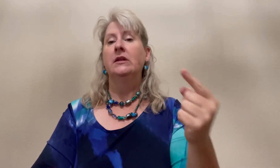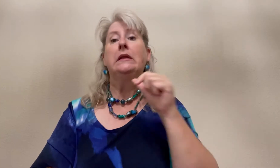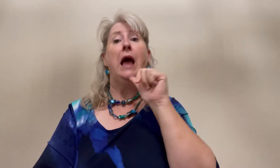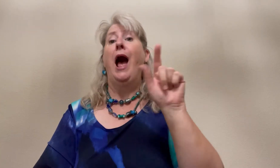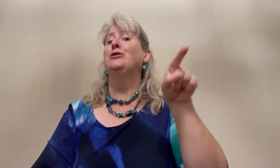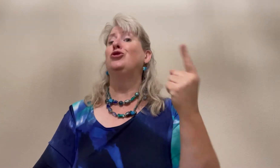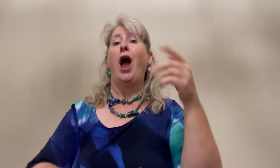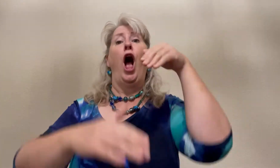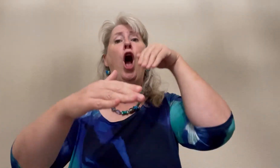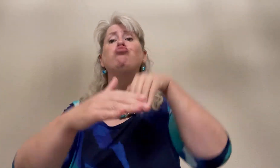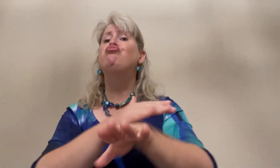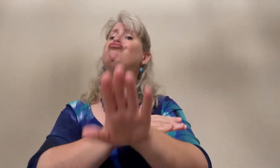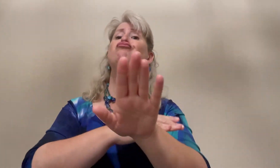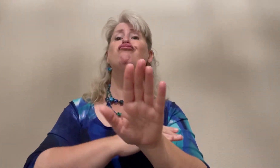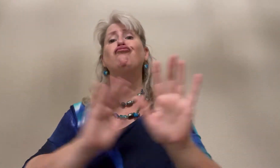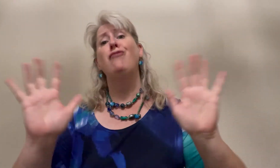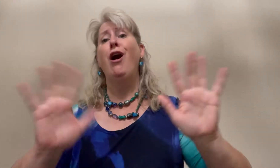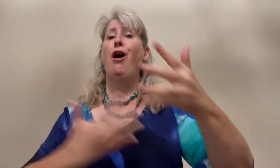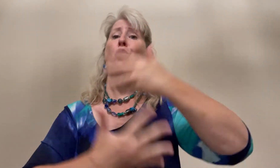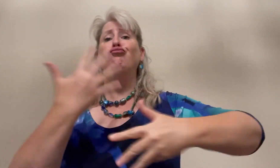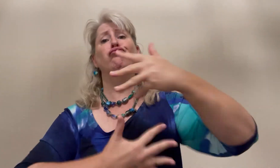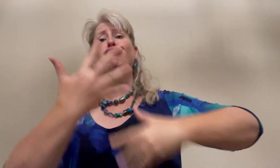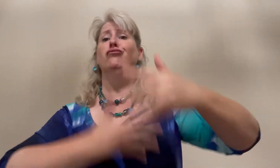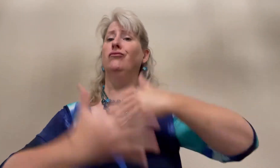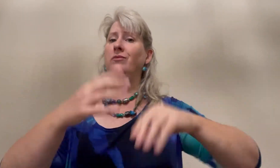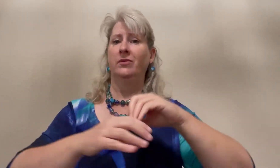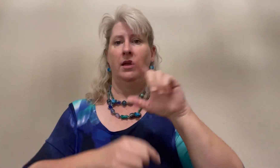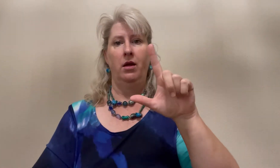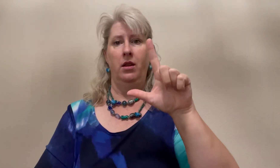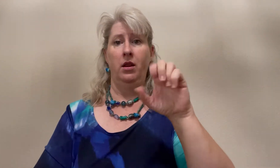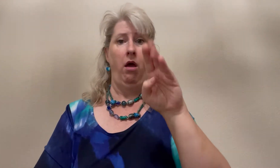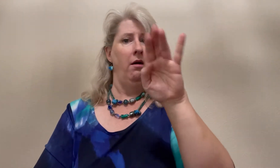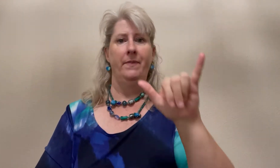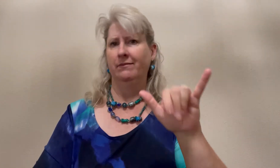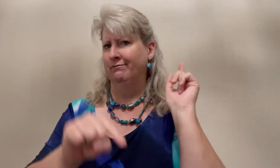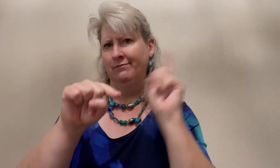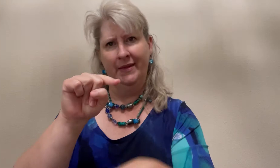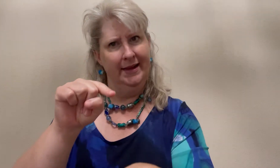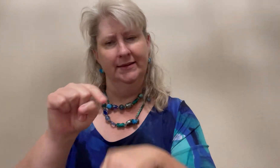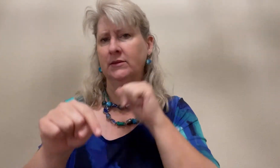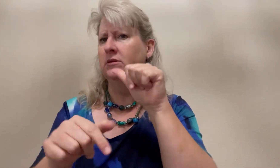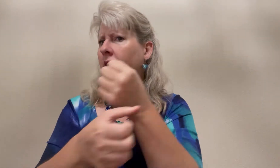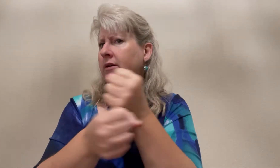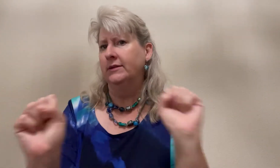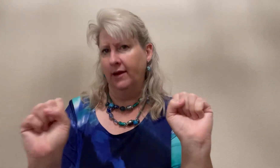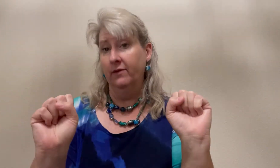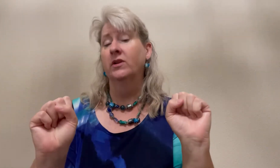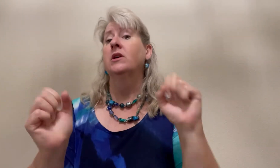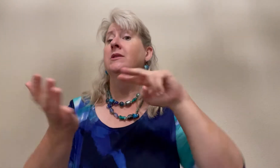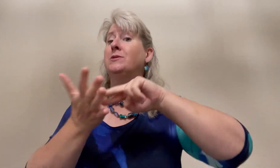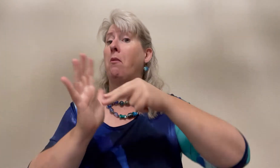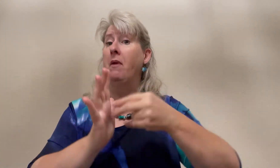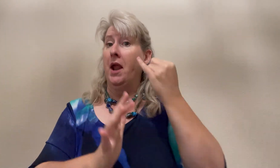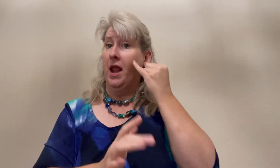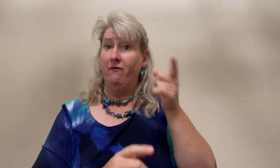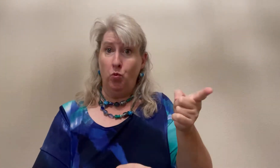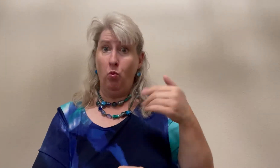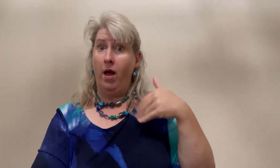Not just come into the lobby and socialize because it is not safe, but if you have an